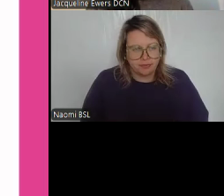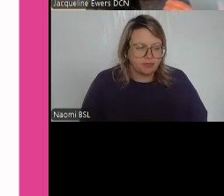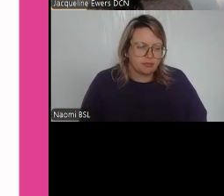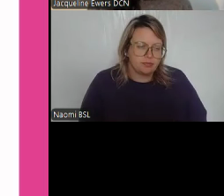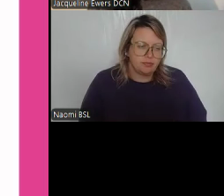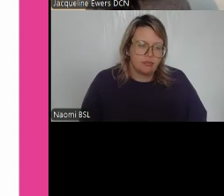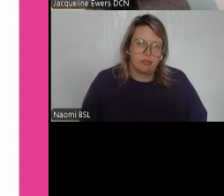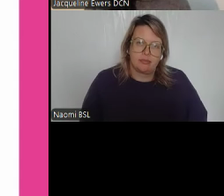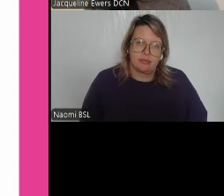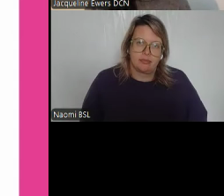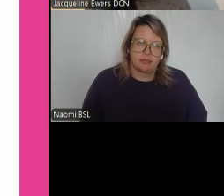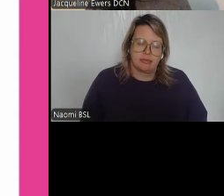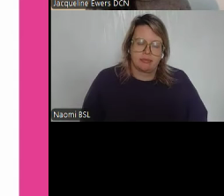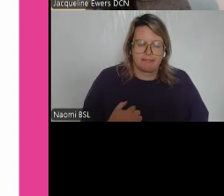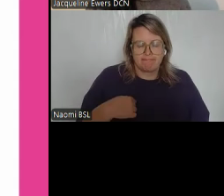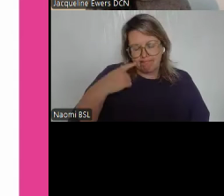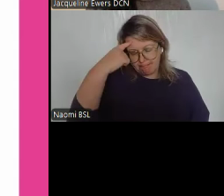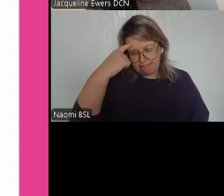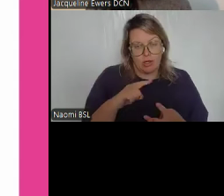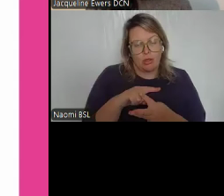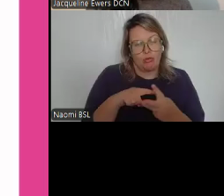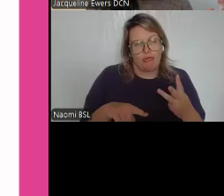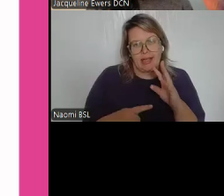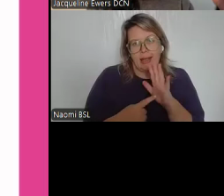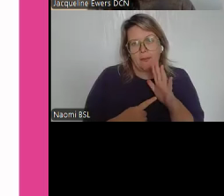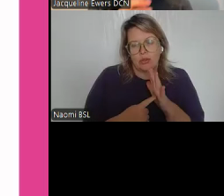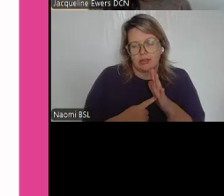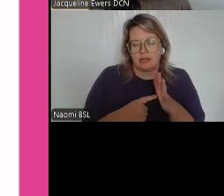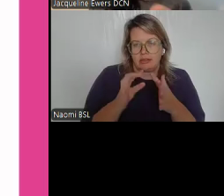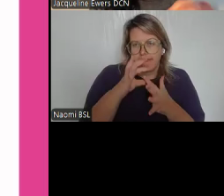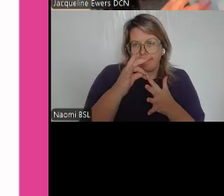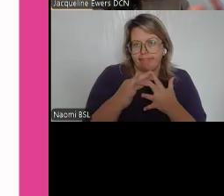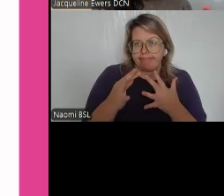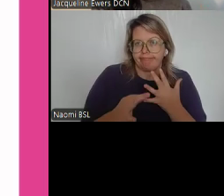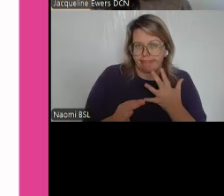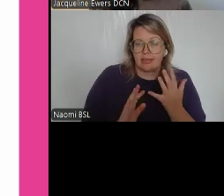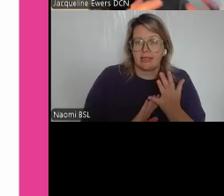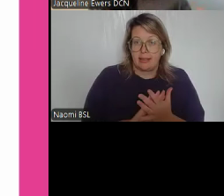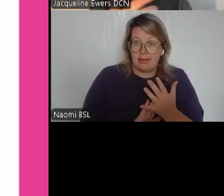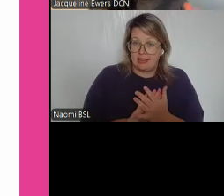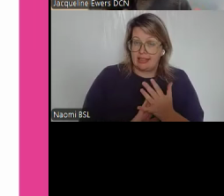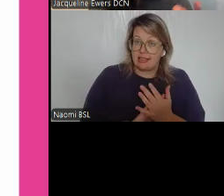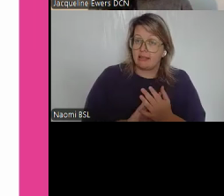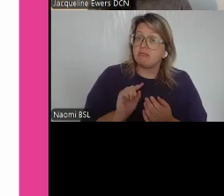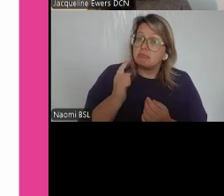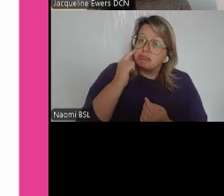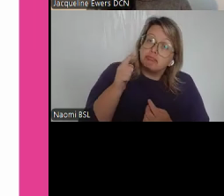I've come up with three key considerations that I can see when I look at organizations that are really,